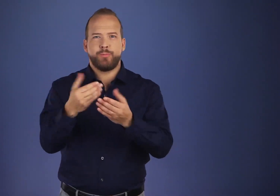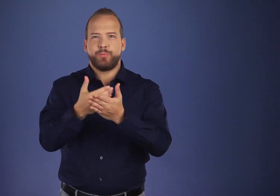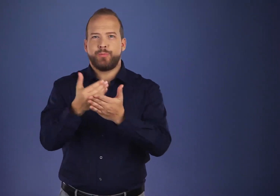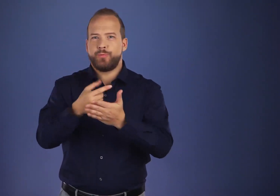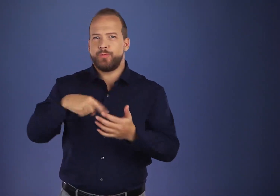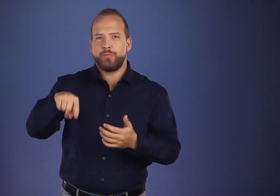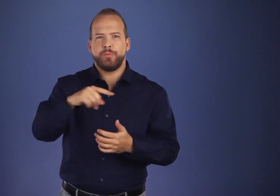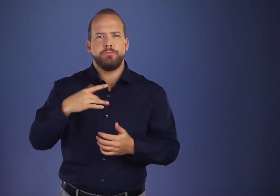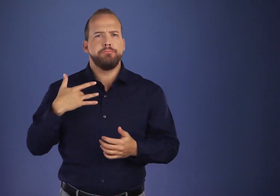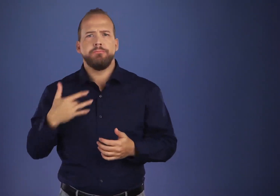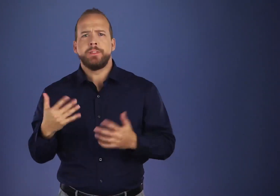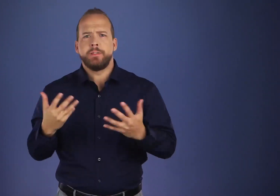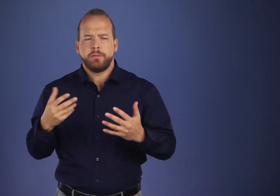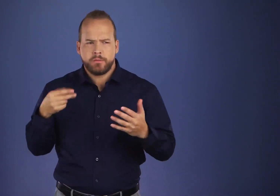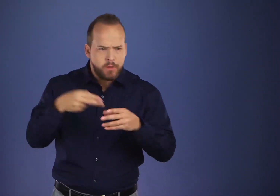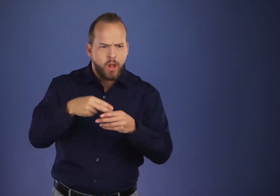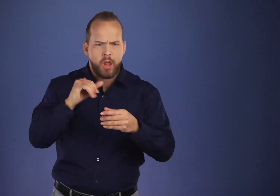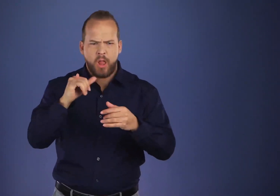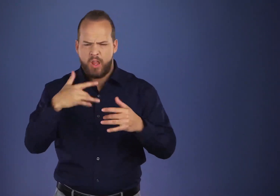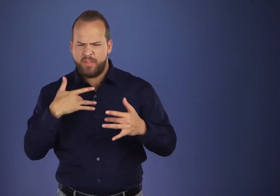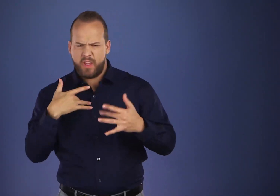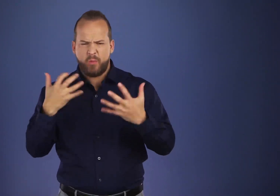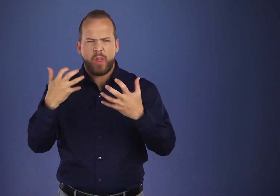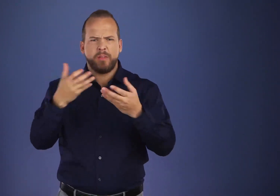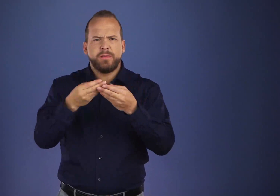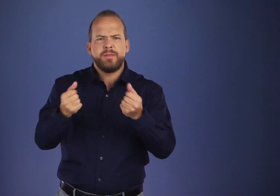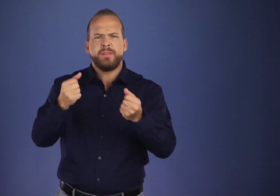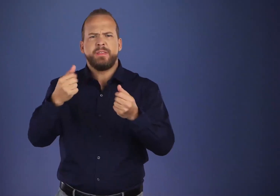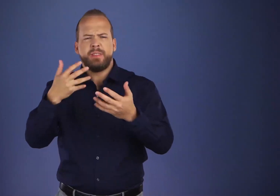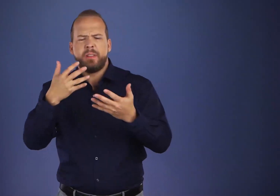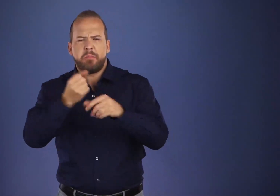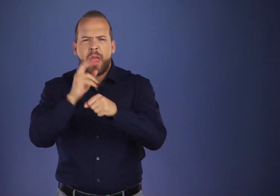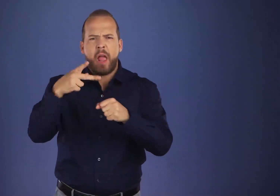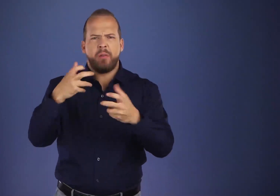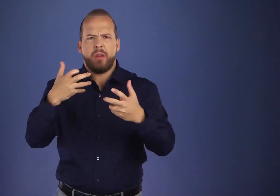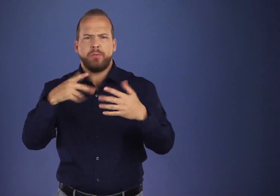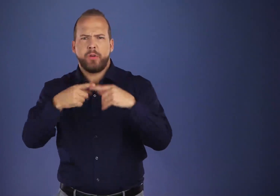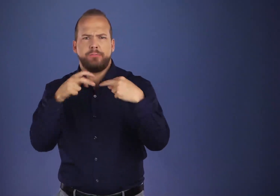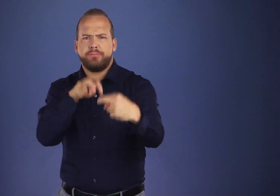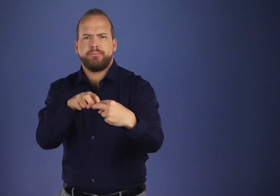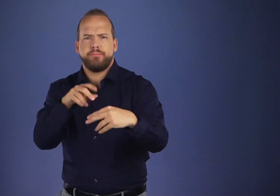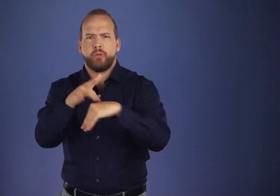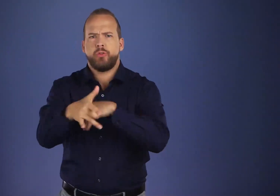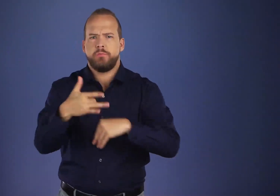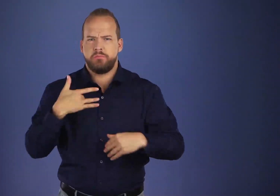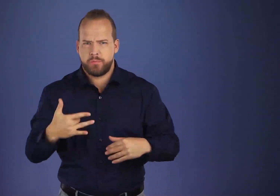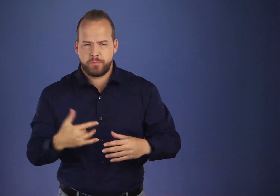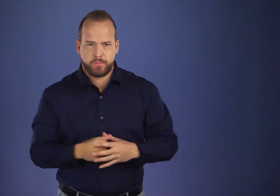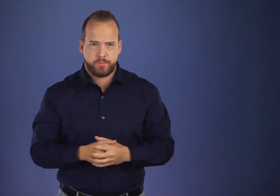Most of us begin making certain kinds of direct amends from the day we join Alcoholics Anonymous.